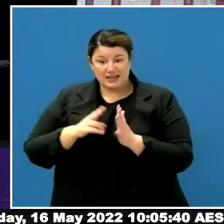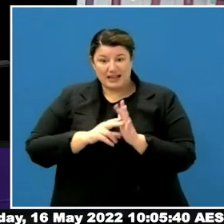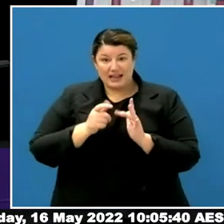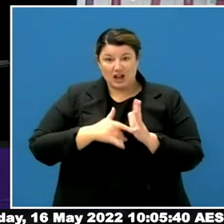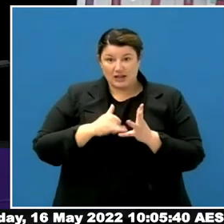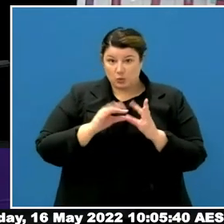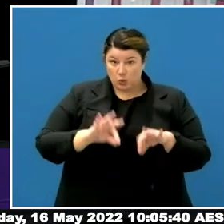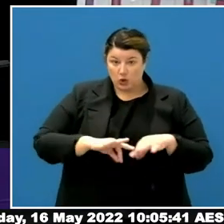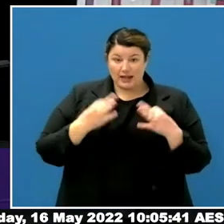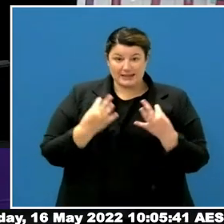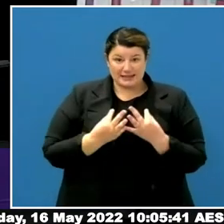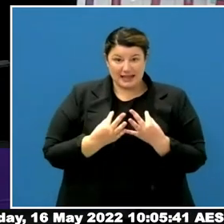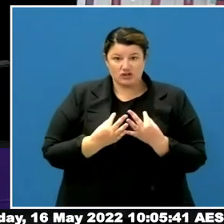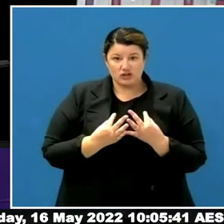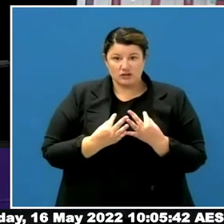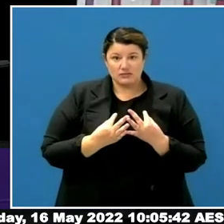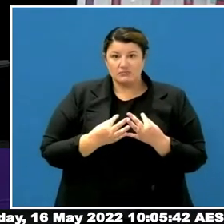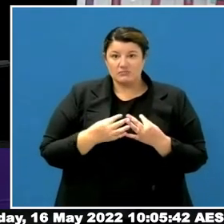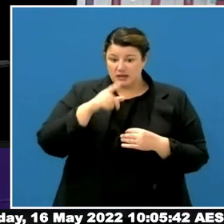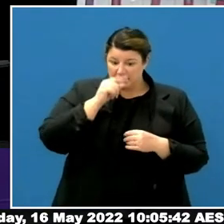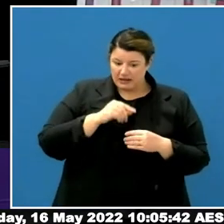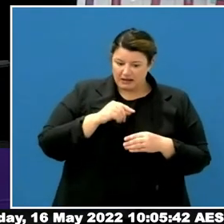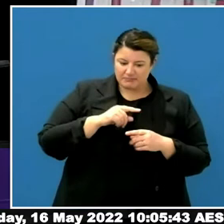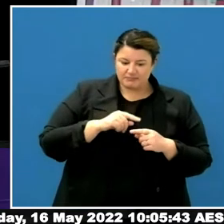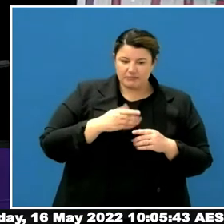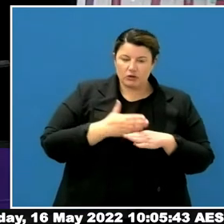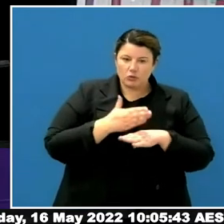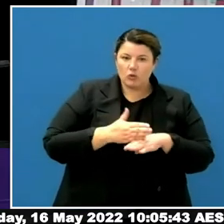provider whose activities include operating group homes.